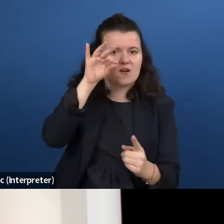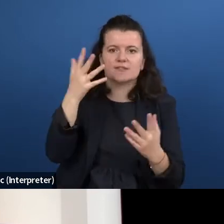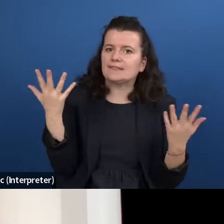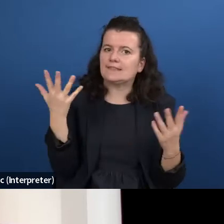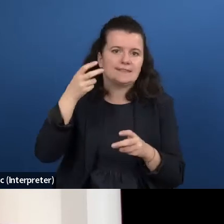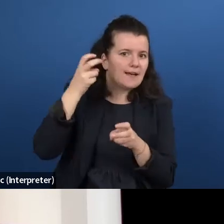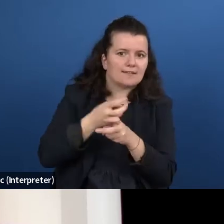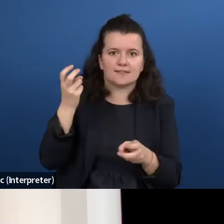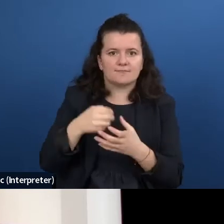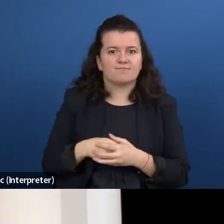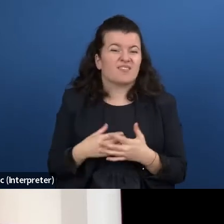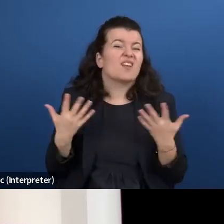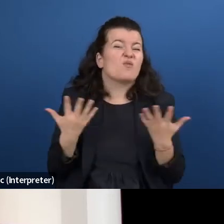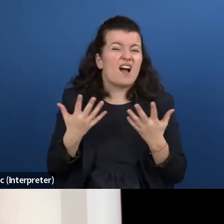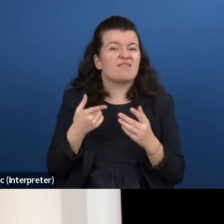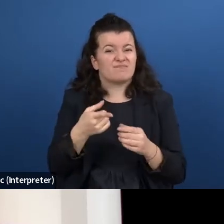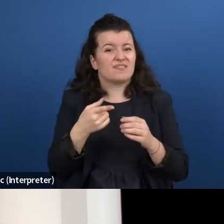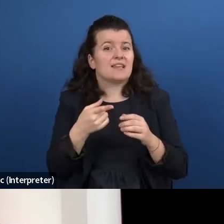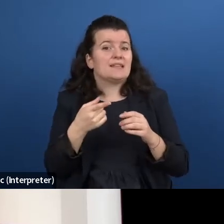which they had suffered.